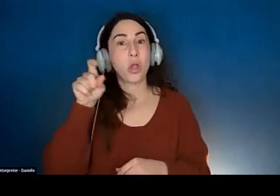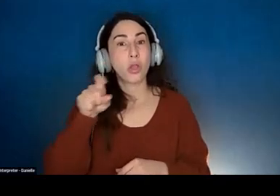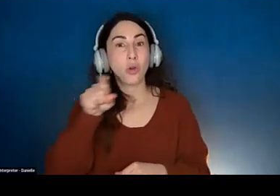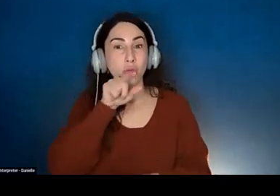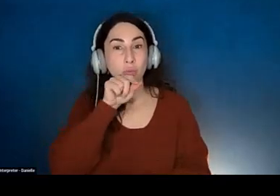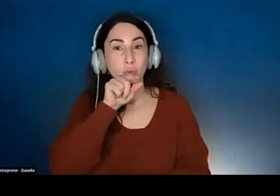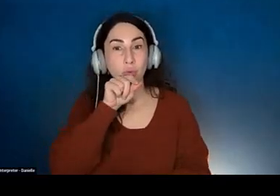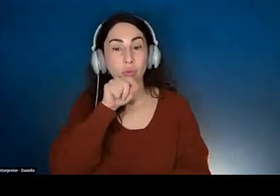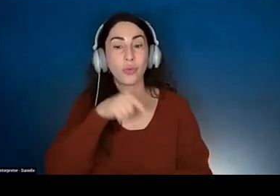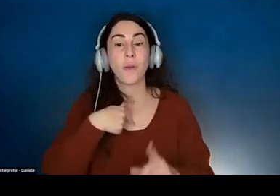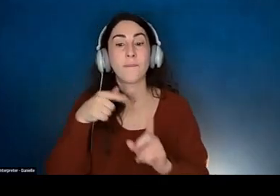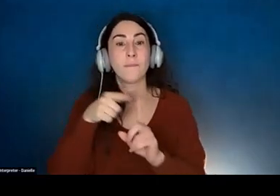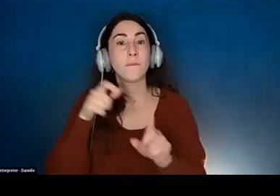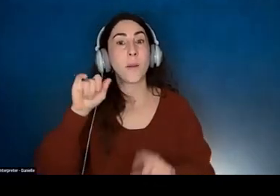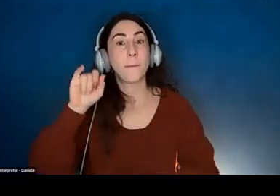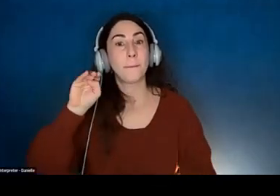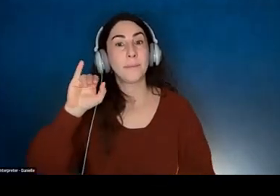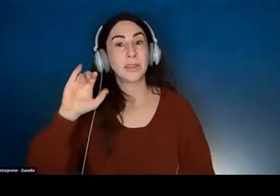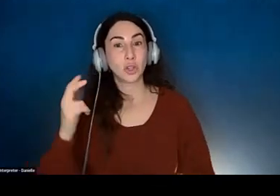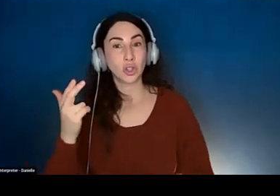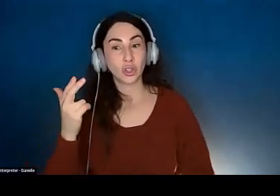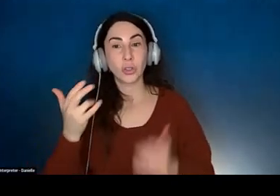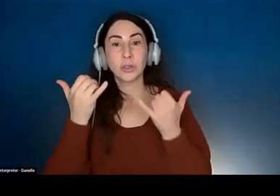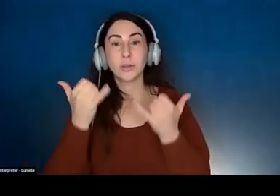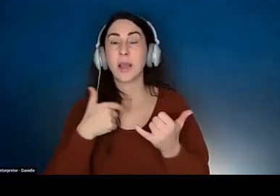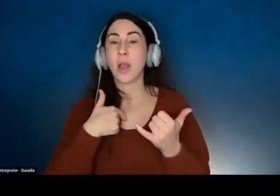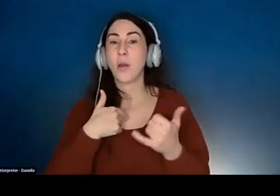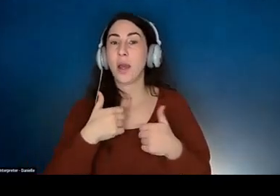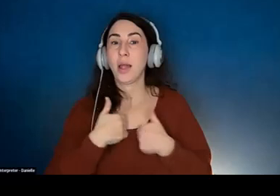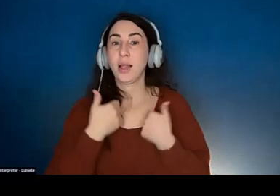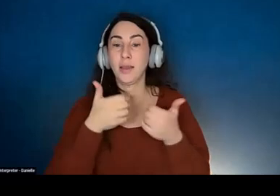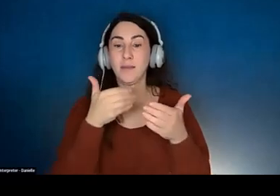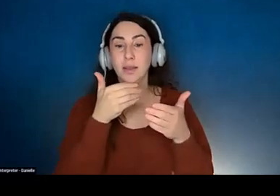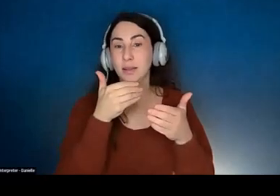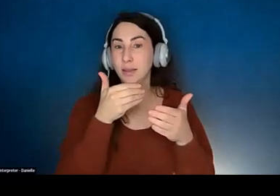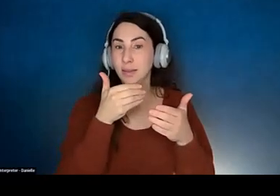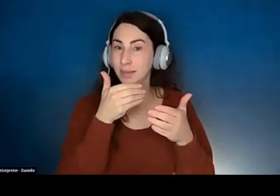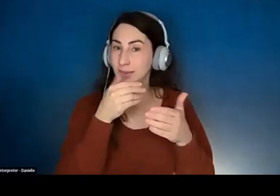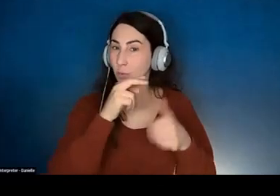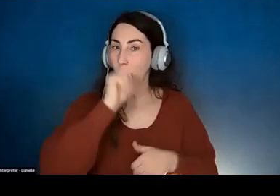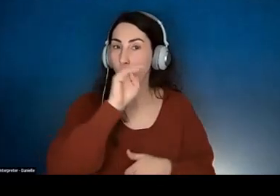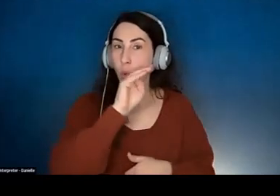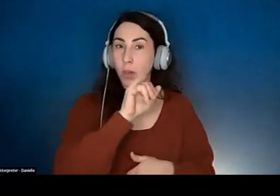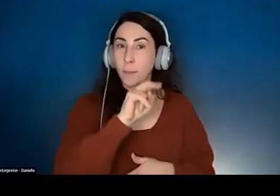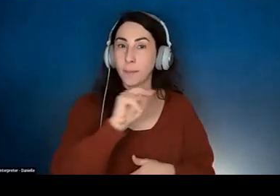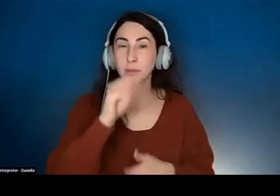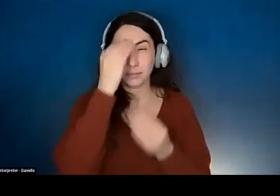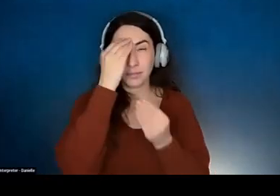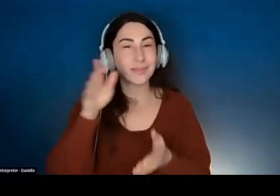and today I live near the White Earth Reservation in Northern Minnesota. Next slide, please.